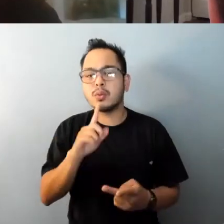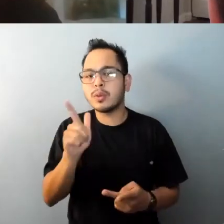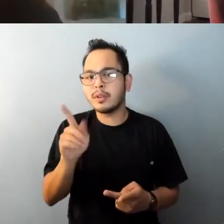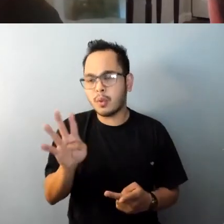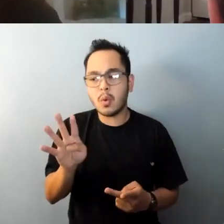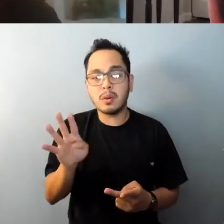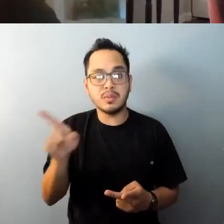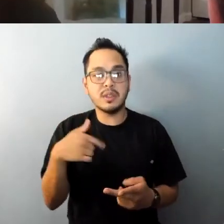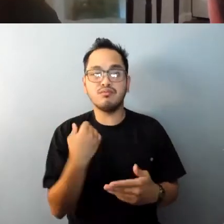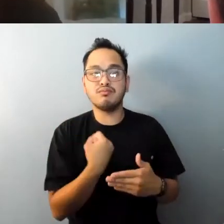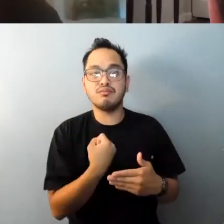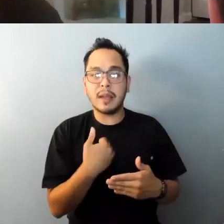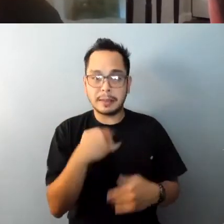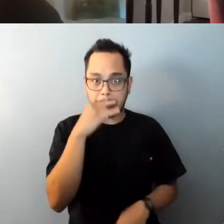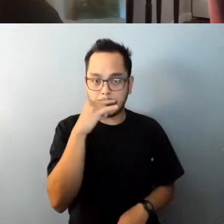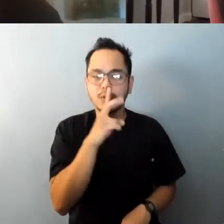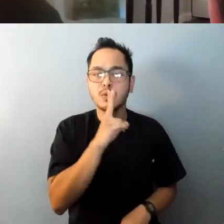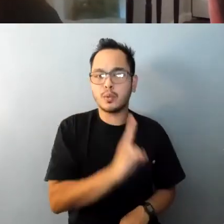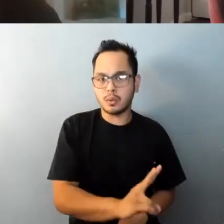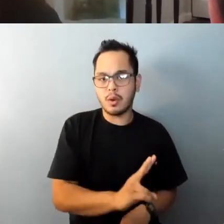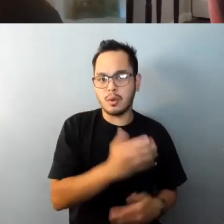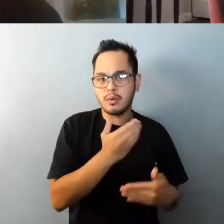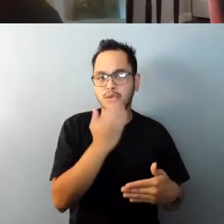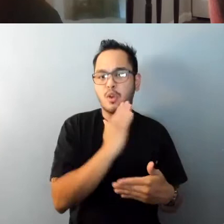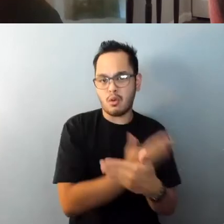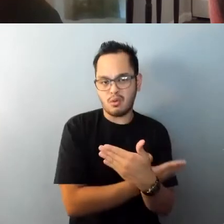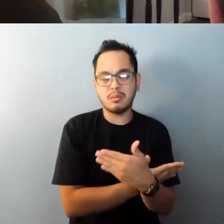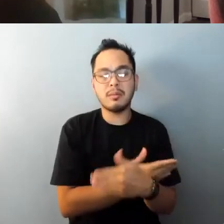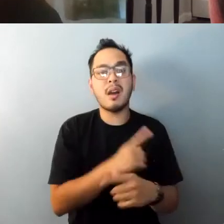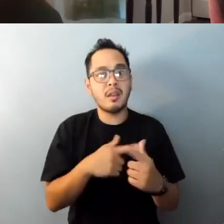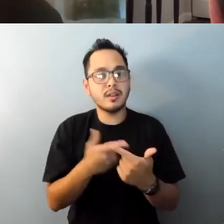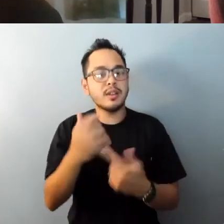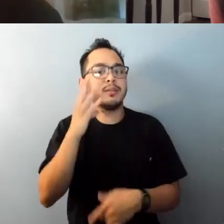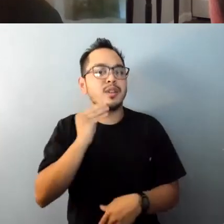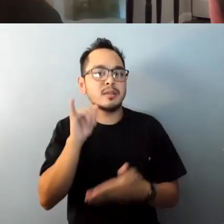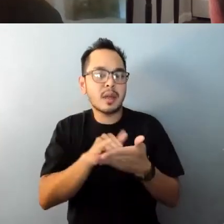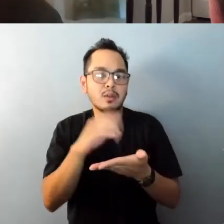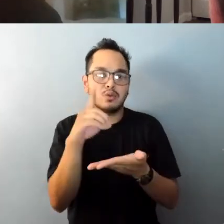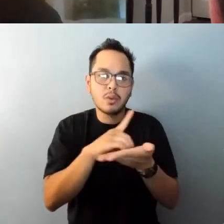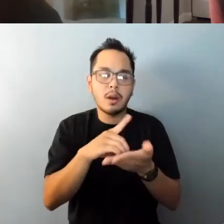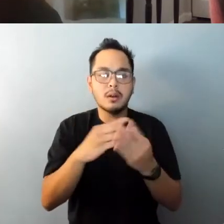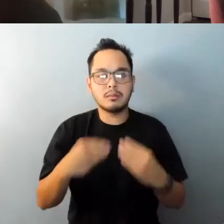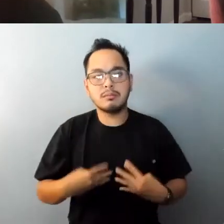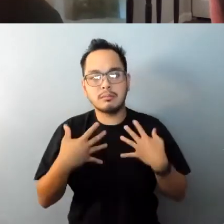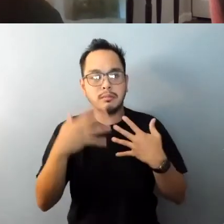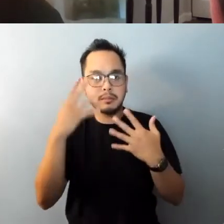daughter and to have gone through that. On a much lighter note, Nick is a war hero which was never emphasized to me when I was